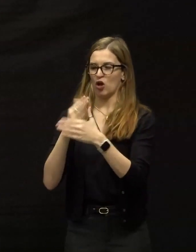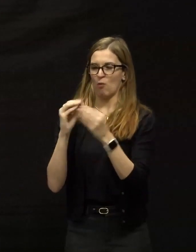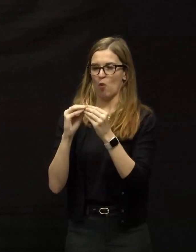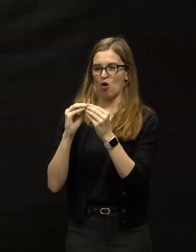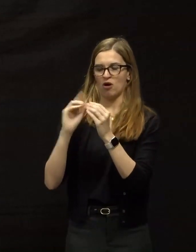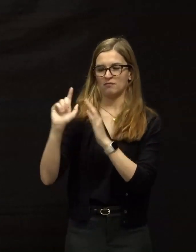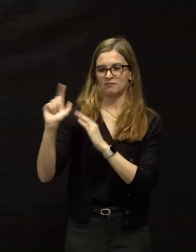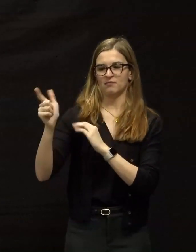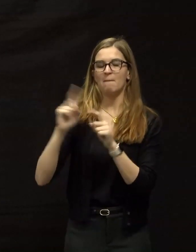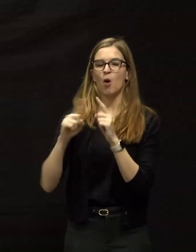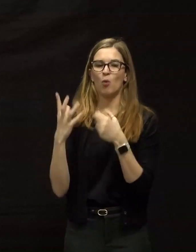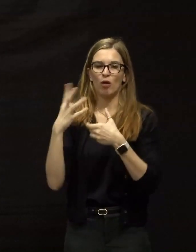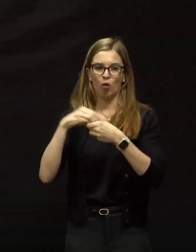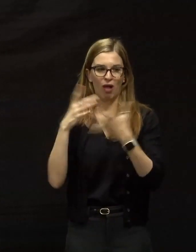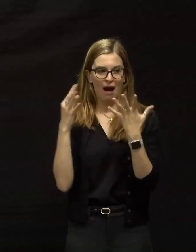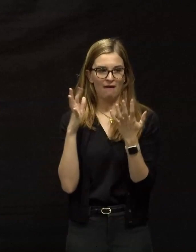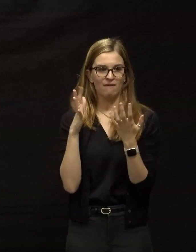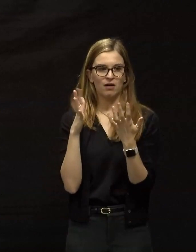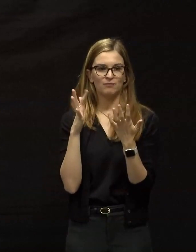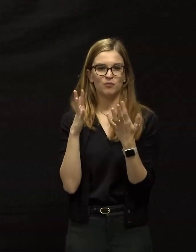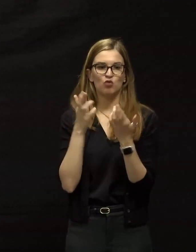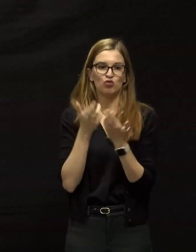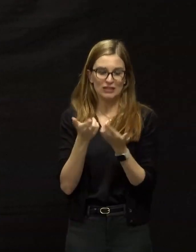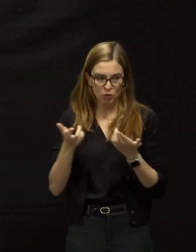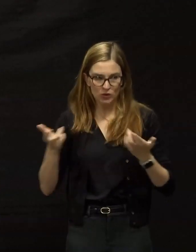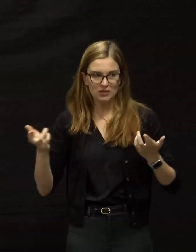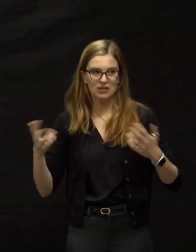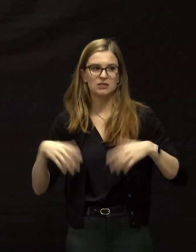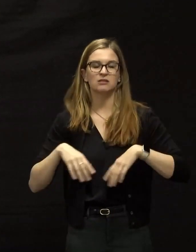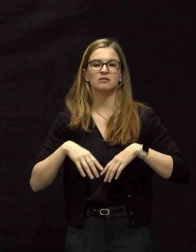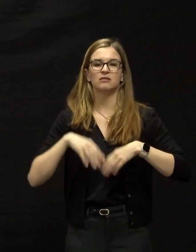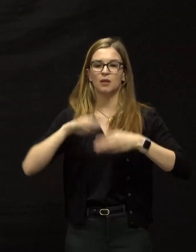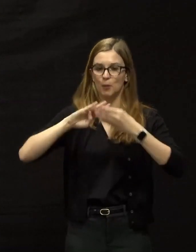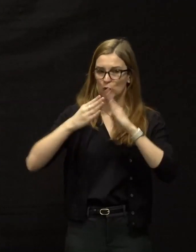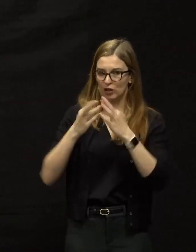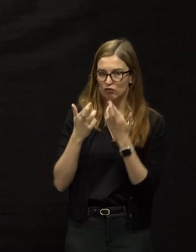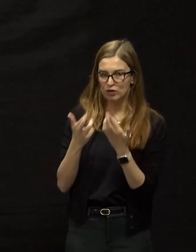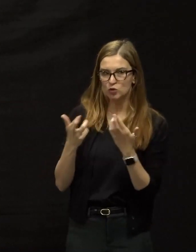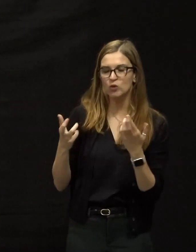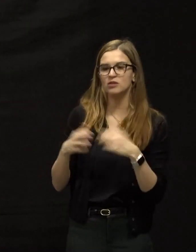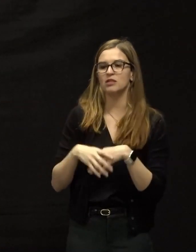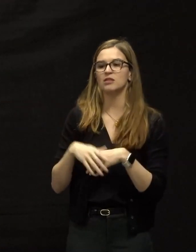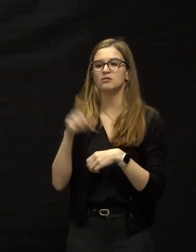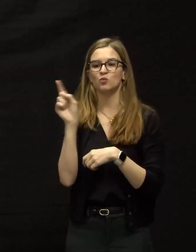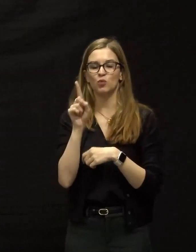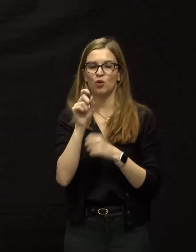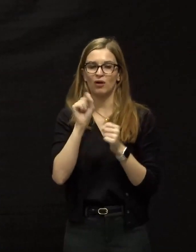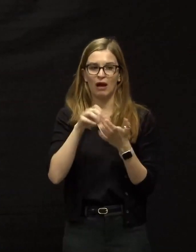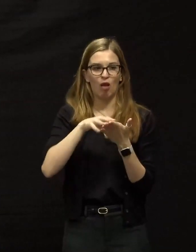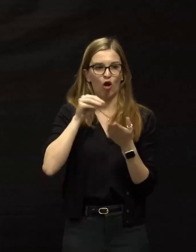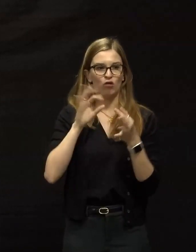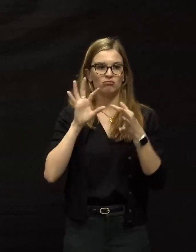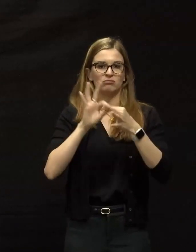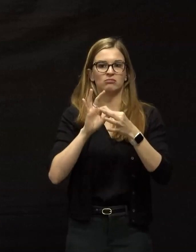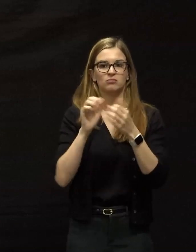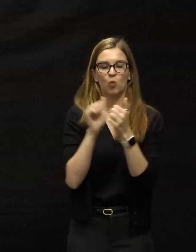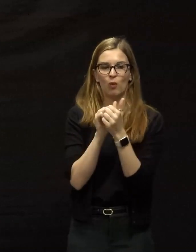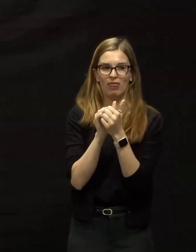And then we will share more with them later, with you about what that looks like. But we do provide resources at that point, community resources,